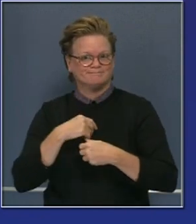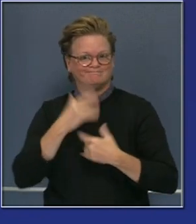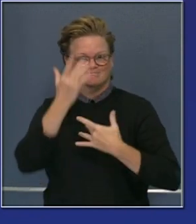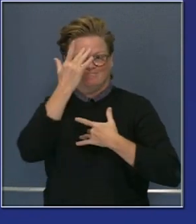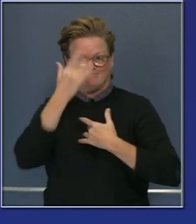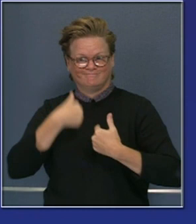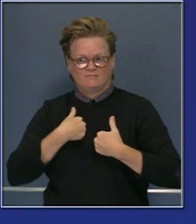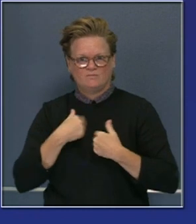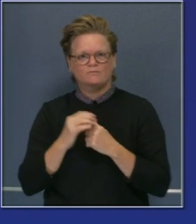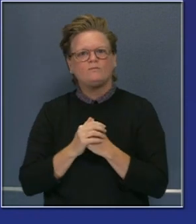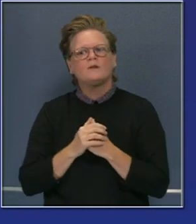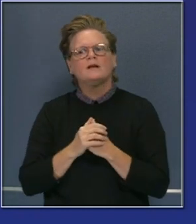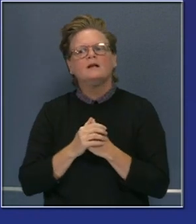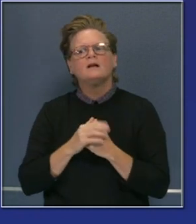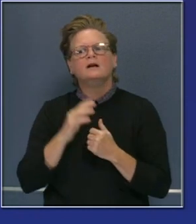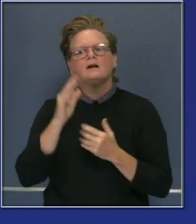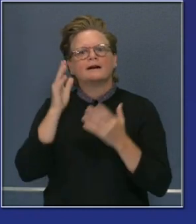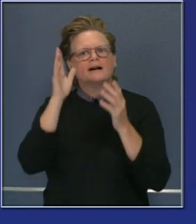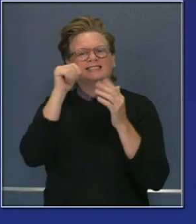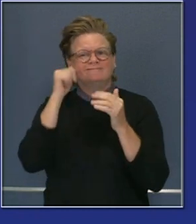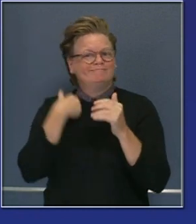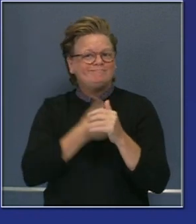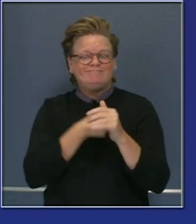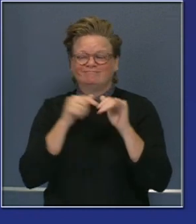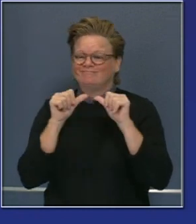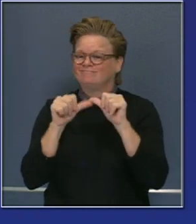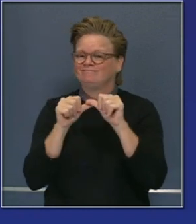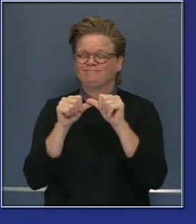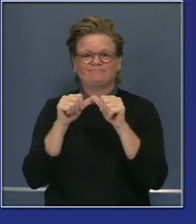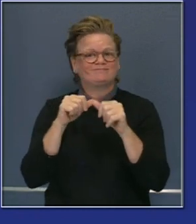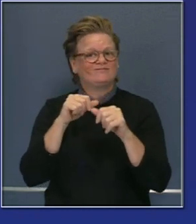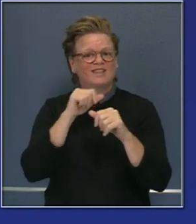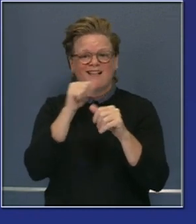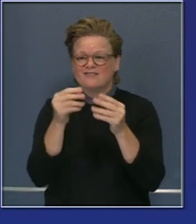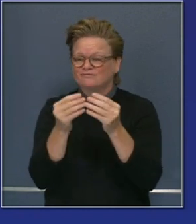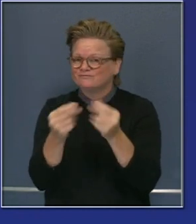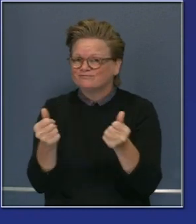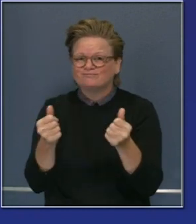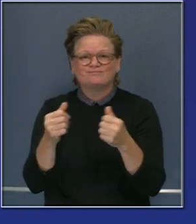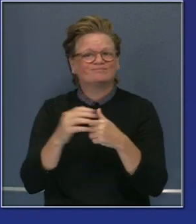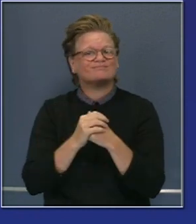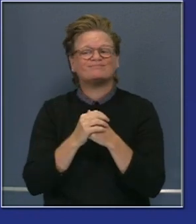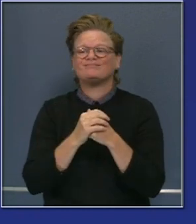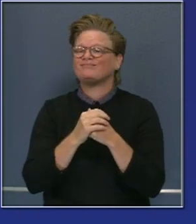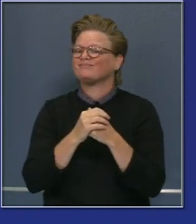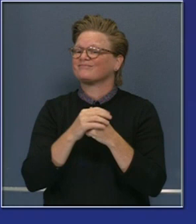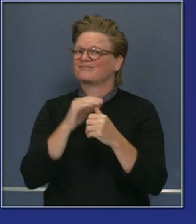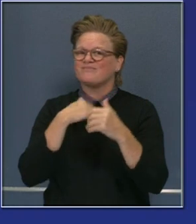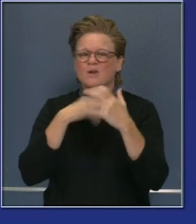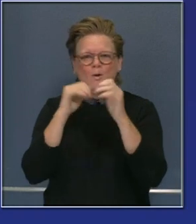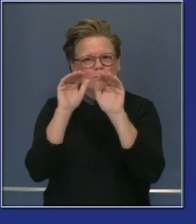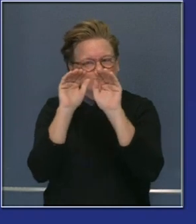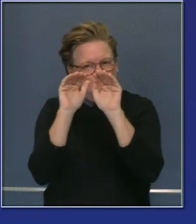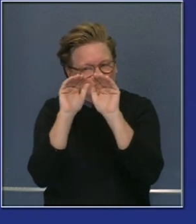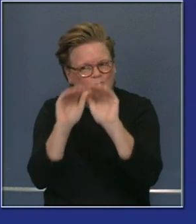NUMBERS RELATED TO THE TRANSMISSION OF COVID CONTINUE TO BE STUBBORN HERE IN THE